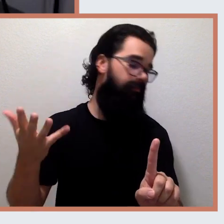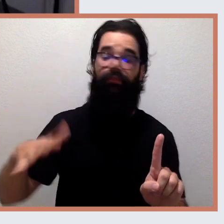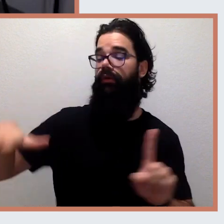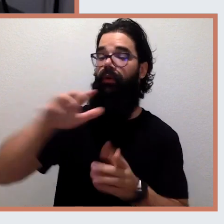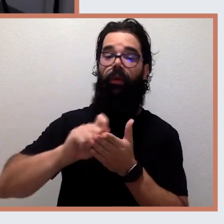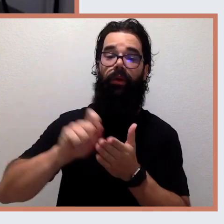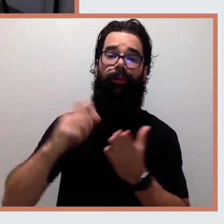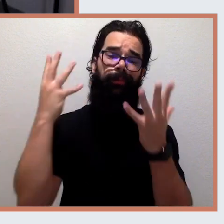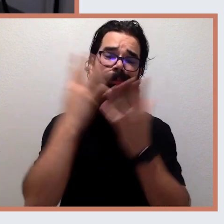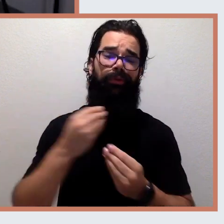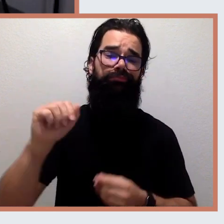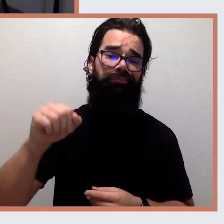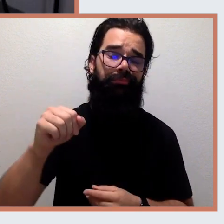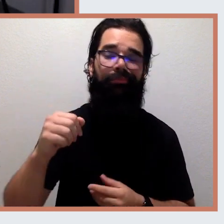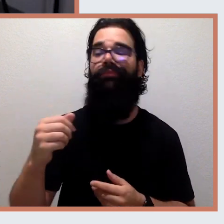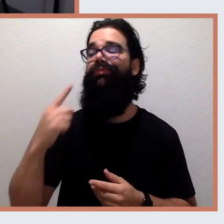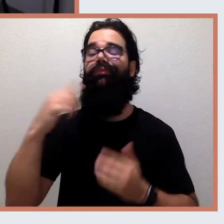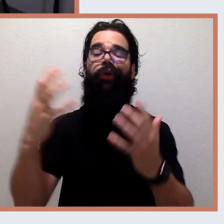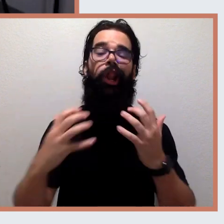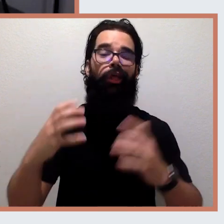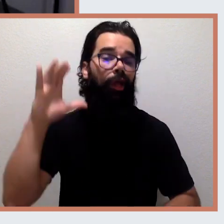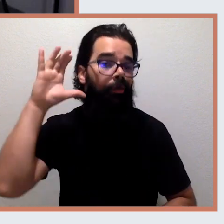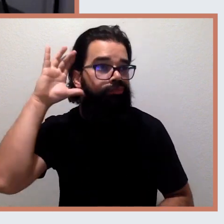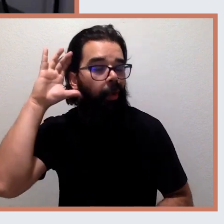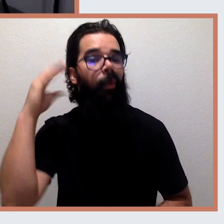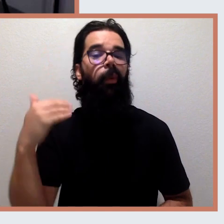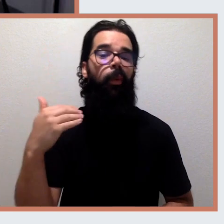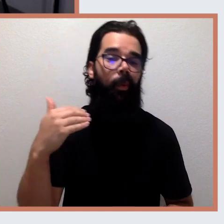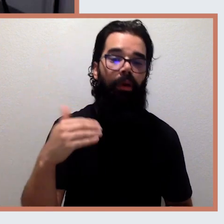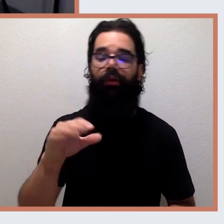And it was a really beautiful, powerful role that I played. For anyone listening, if you just download the episode